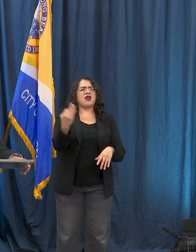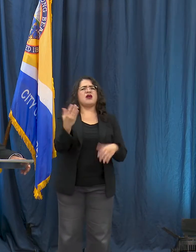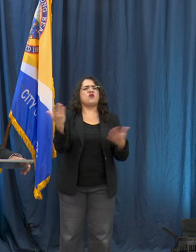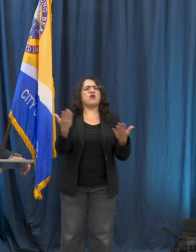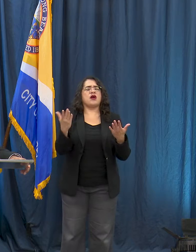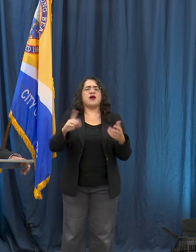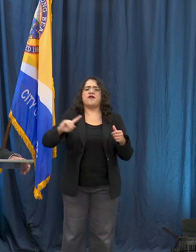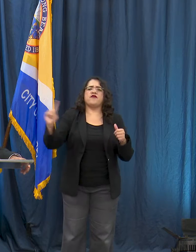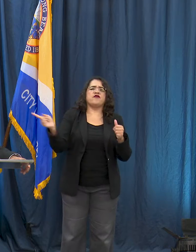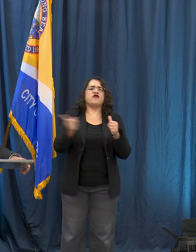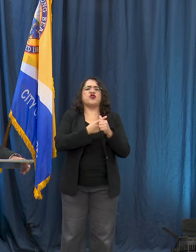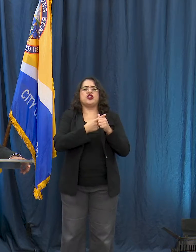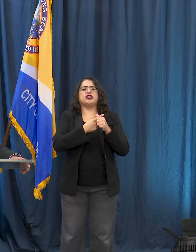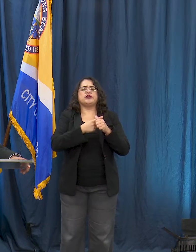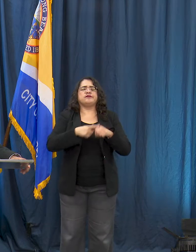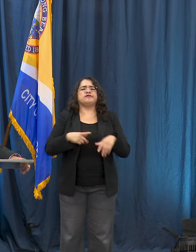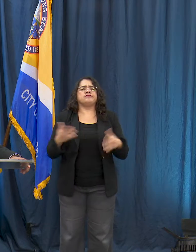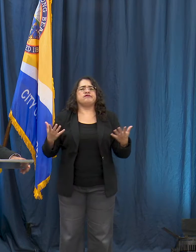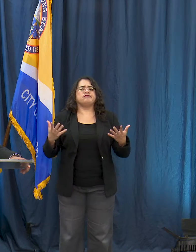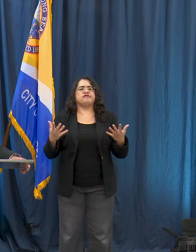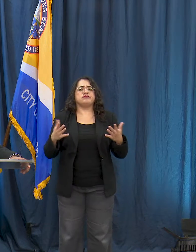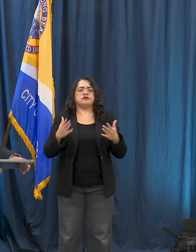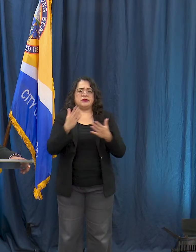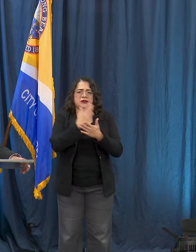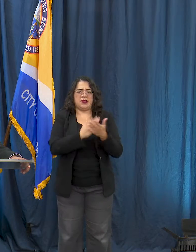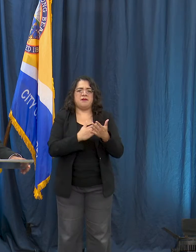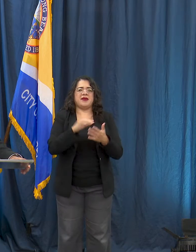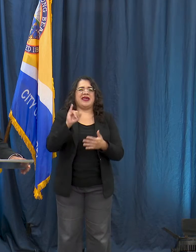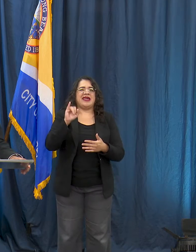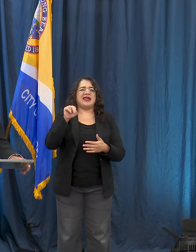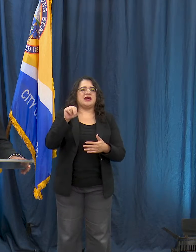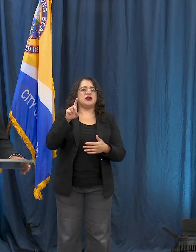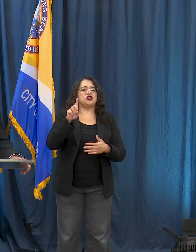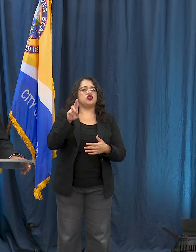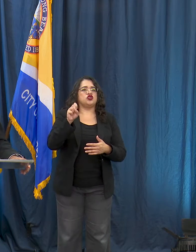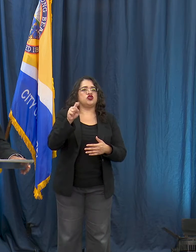possible date that some of these industries can begin to reopen